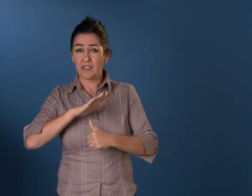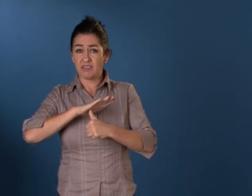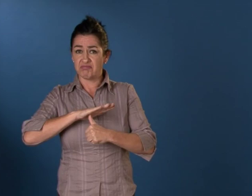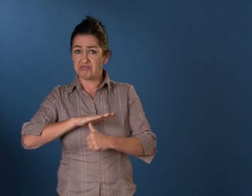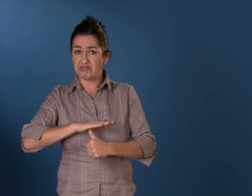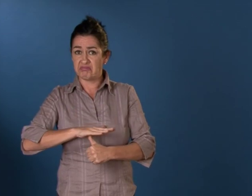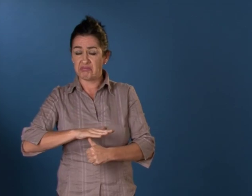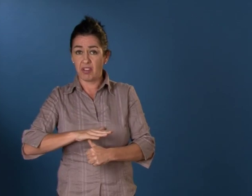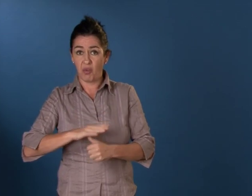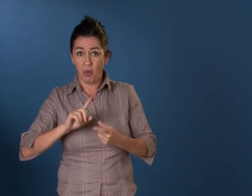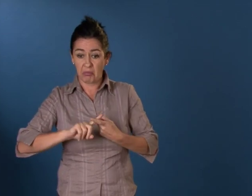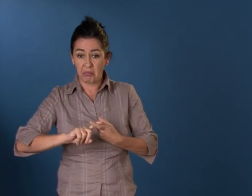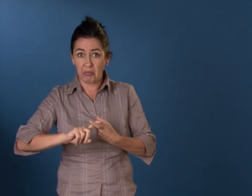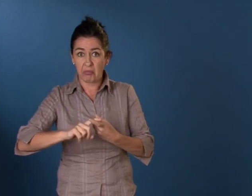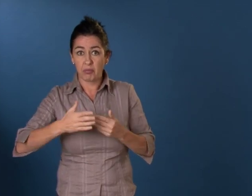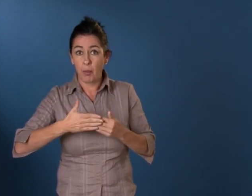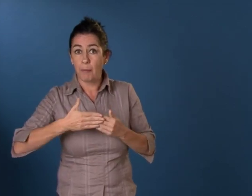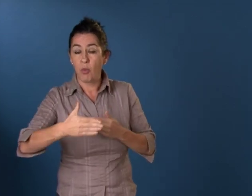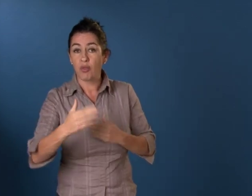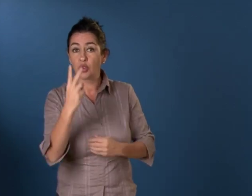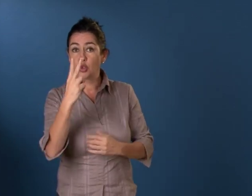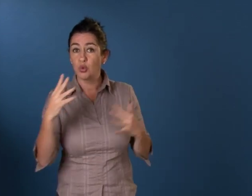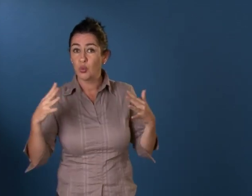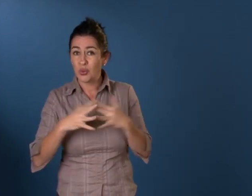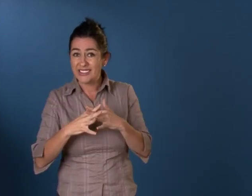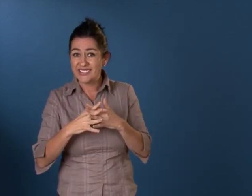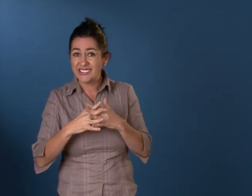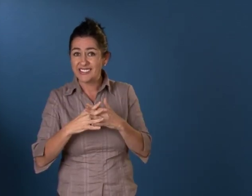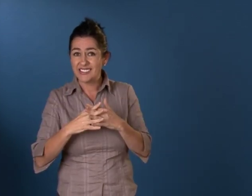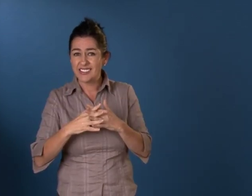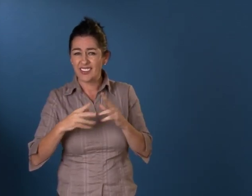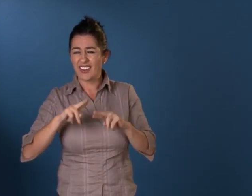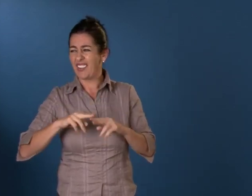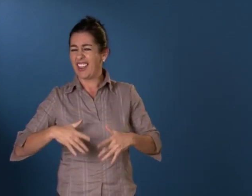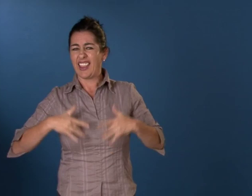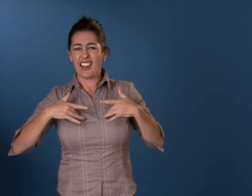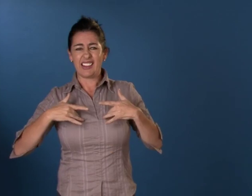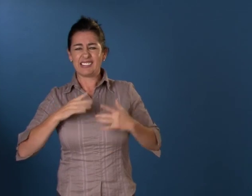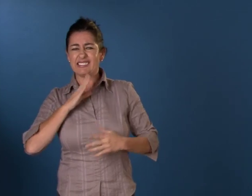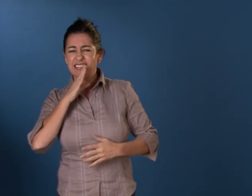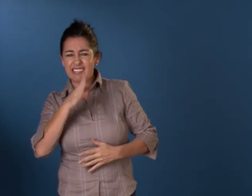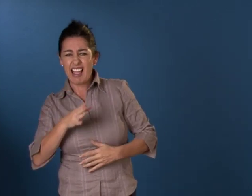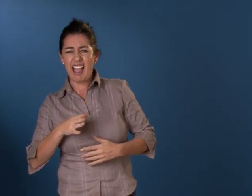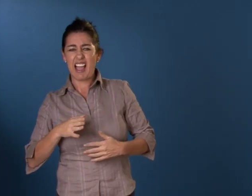A person may be depressed if for more than two weeks, they have felt sad, down or miserable